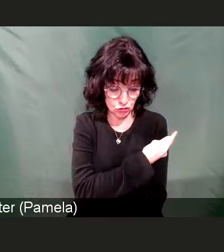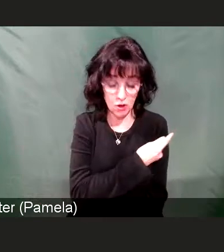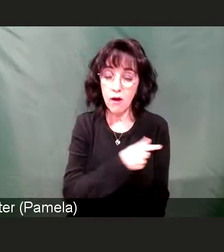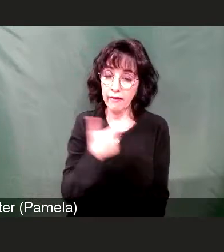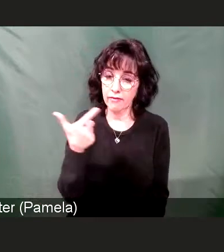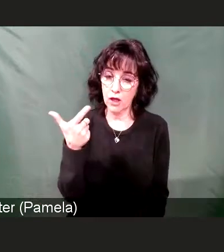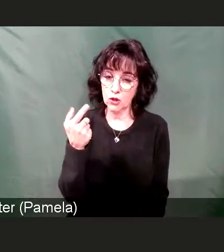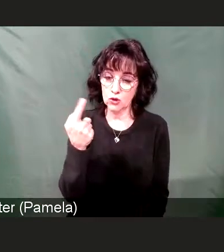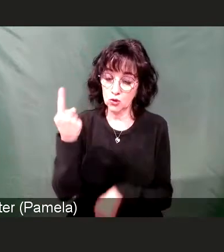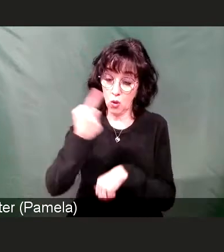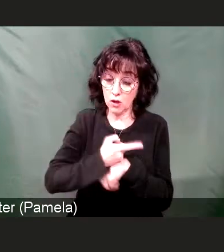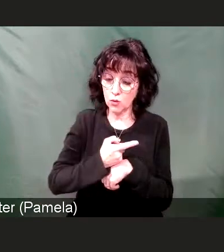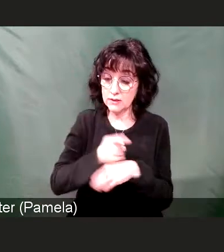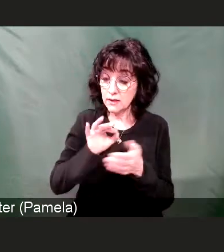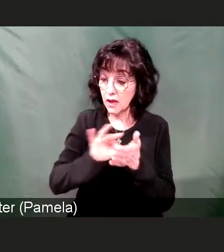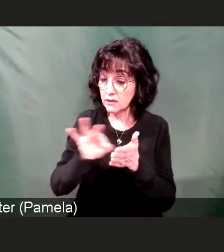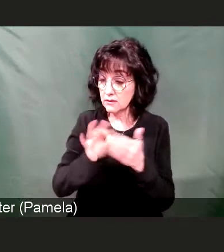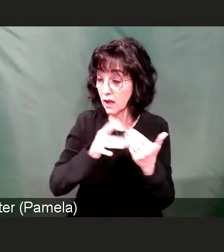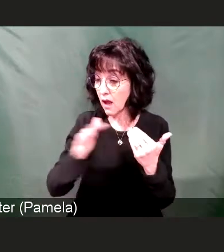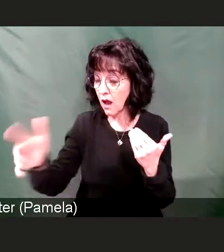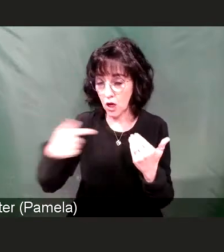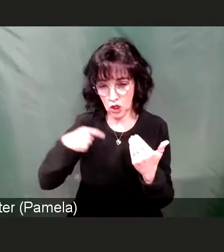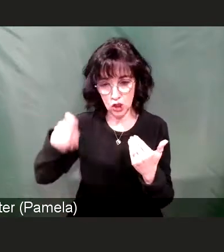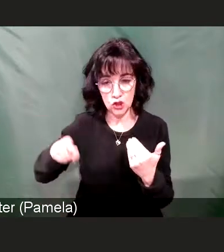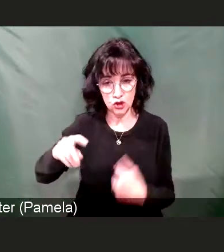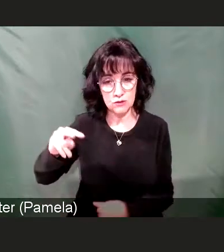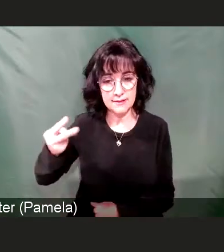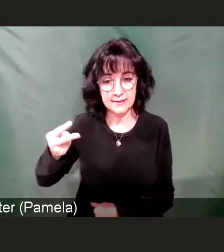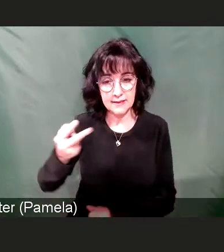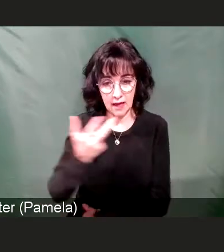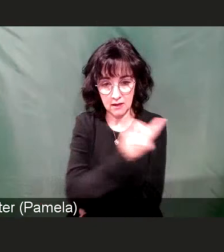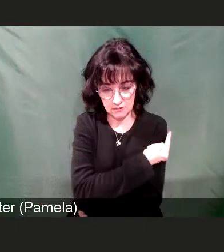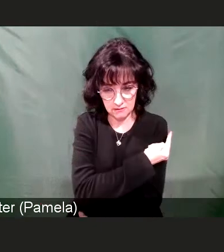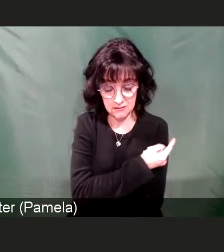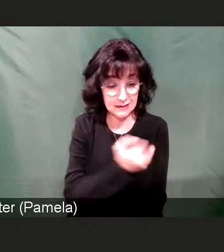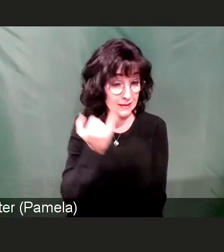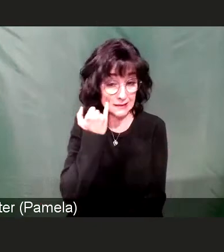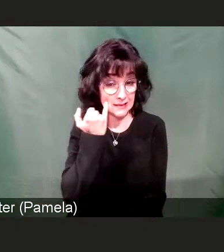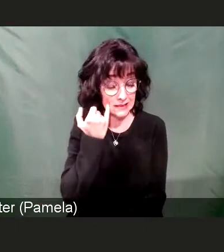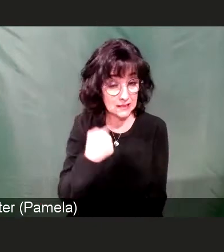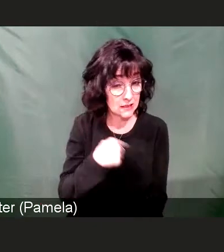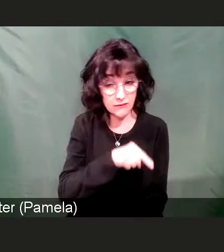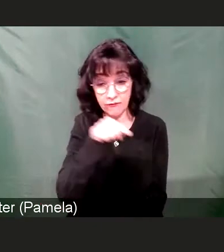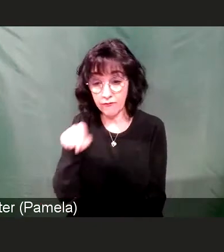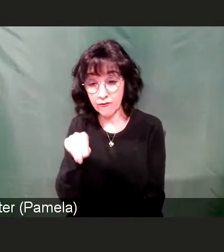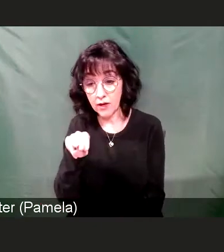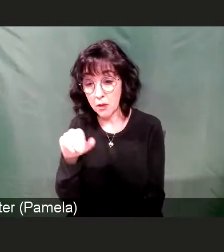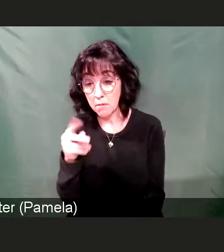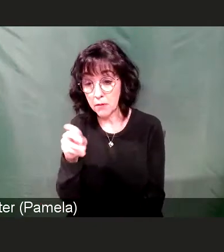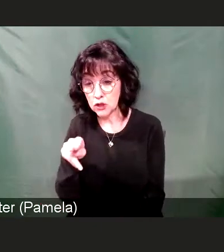of Pfizer COVID vaccine. If I have Moderna today I should be receiving